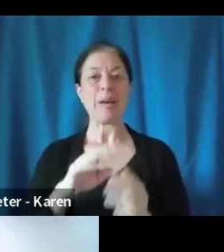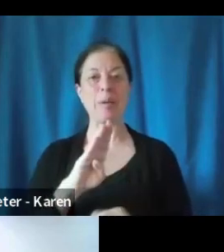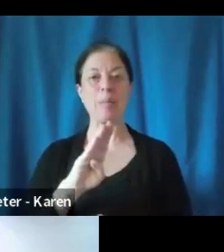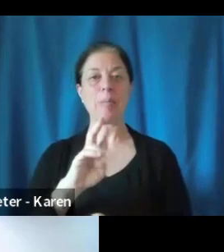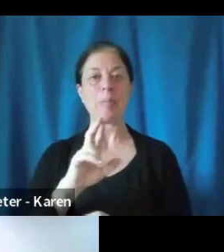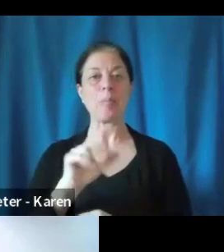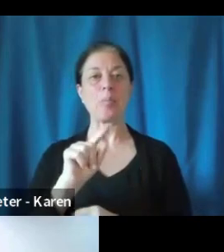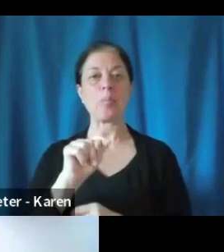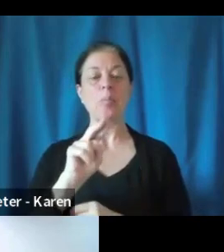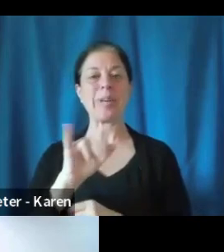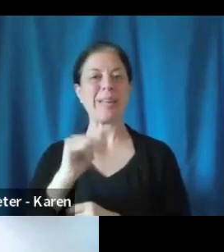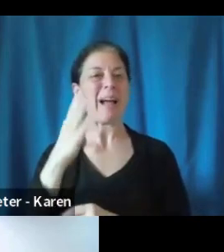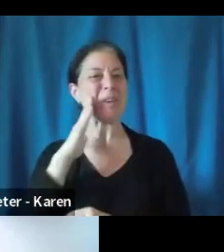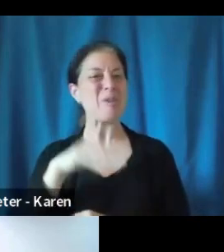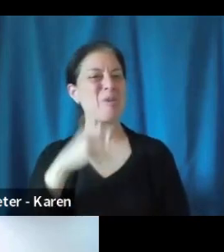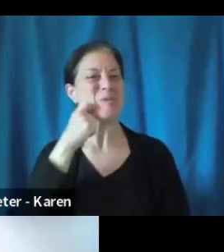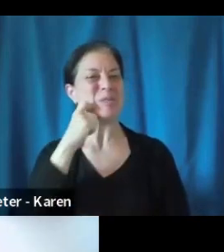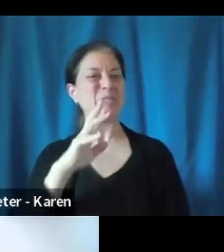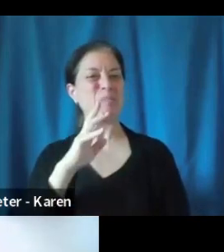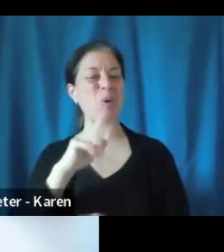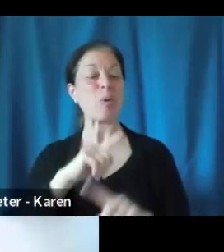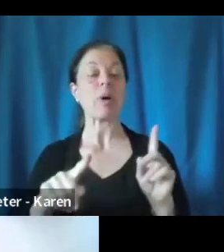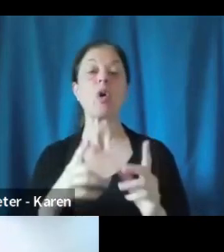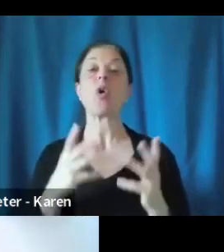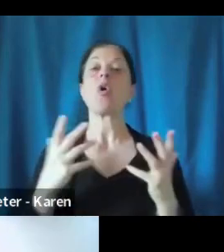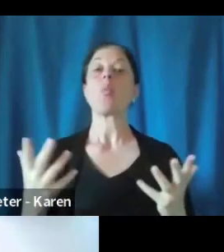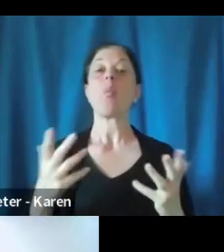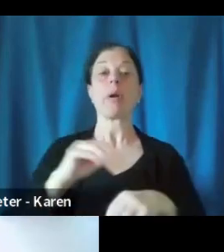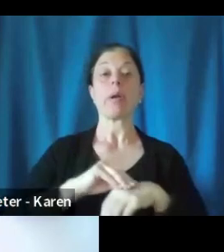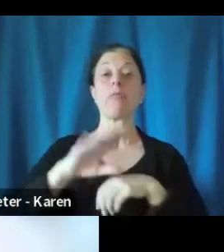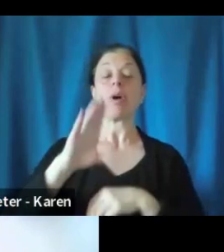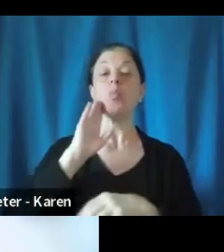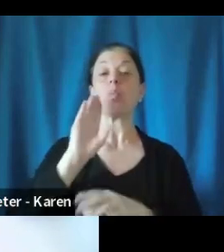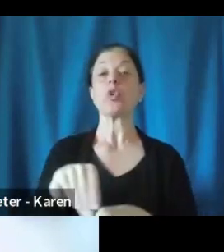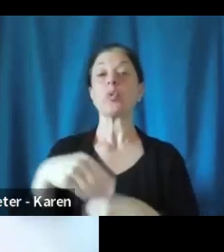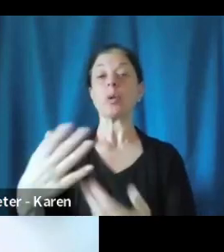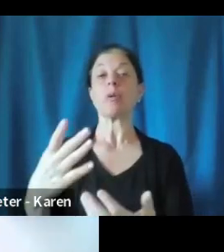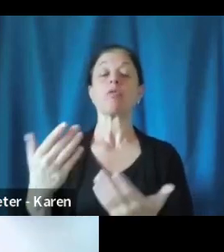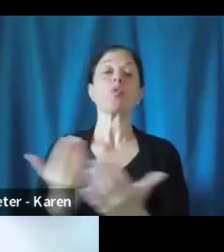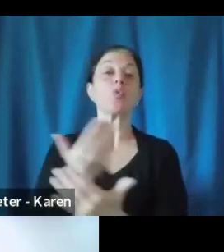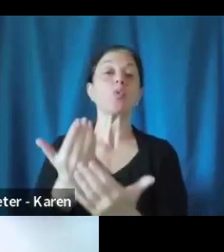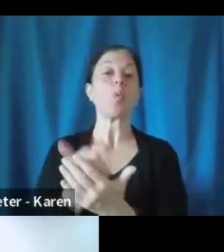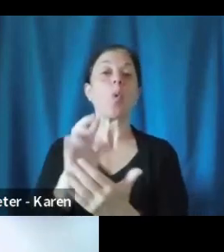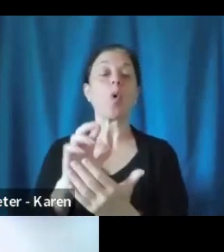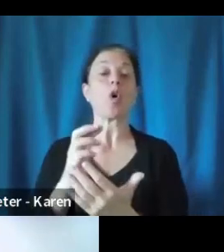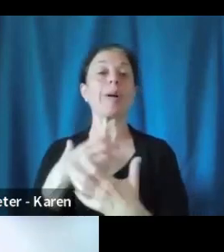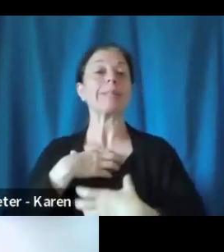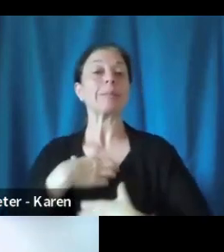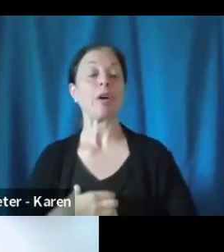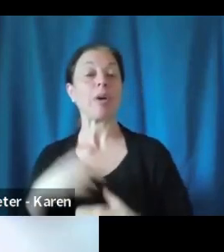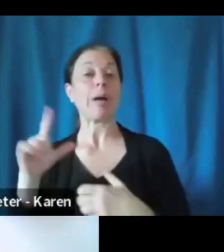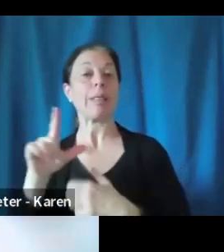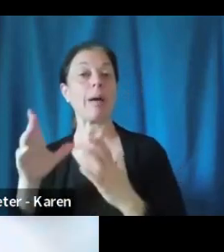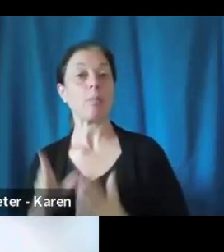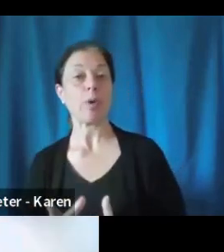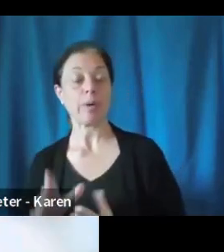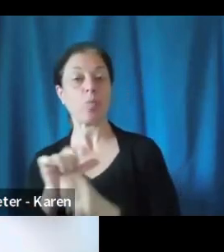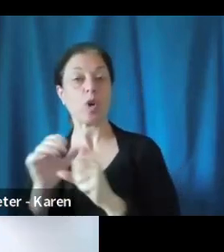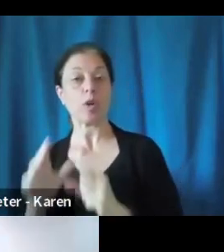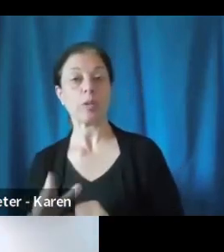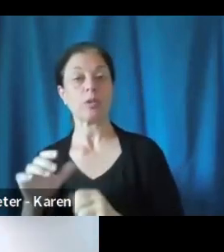answer to send us off on this, and we will start again with you, Brittni. I know you just spoke but what advice